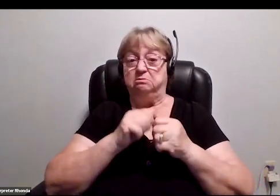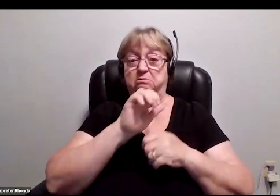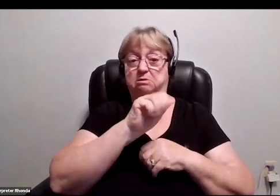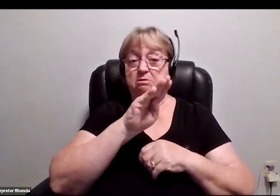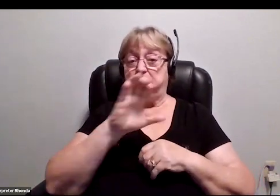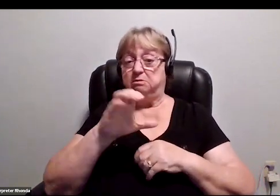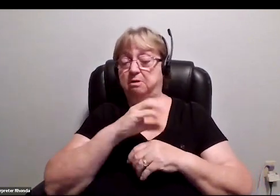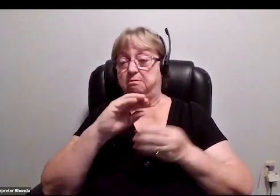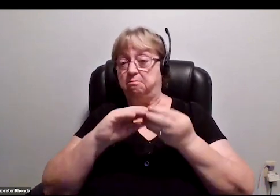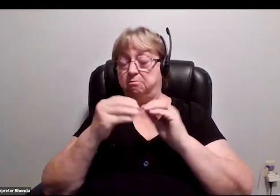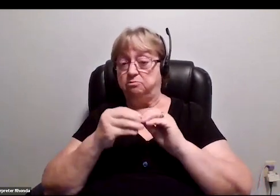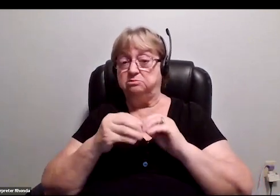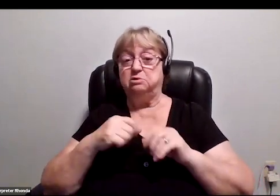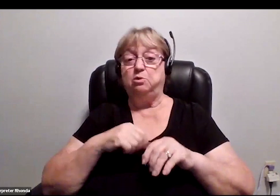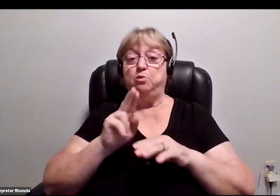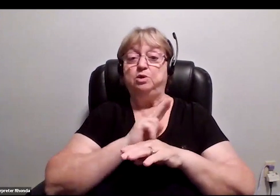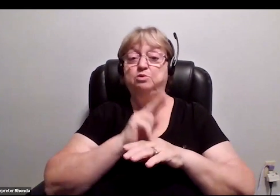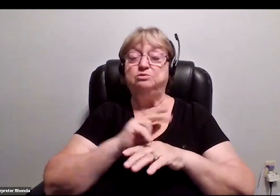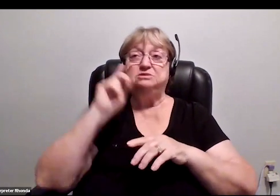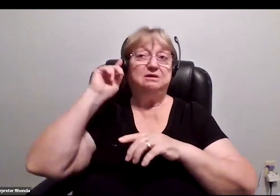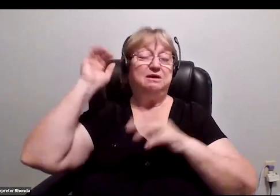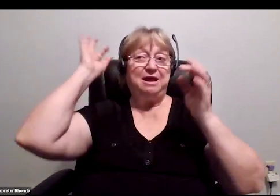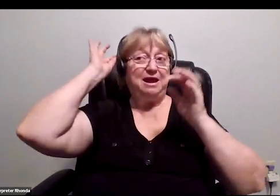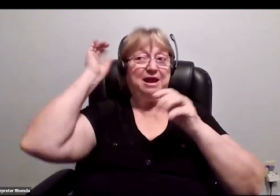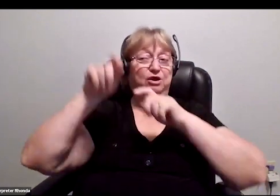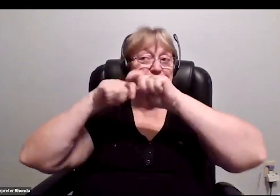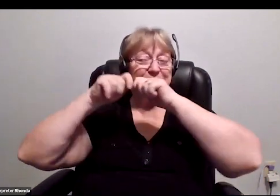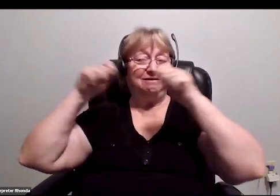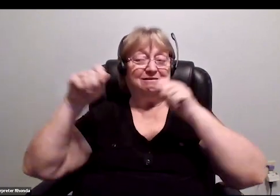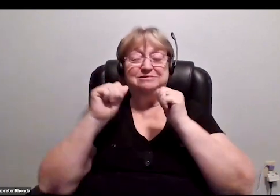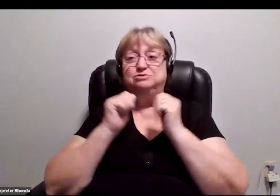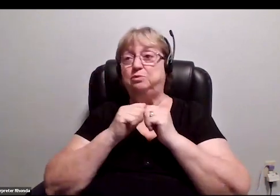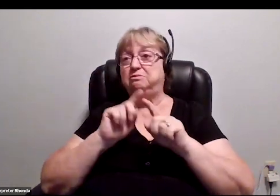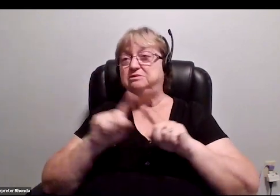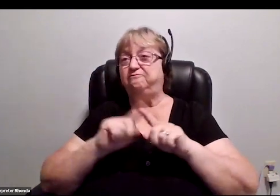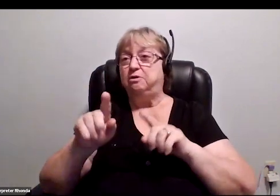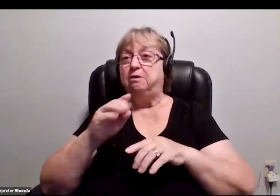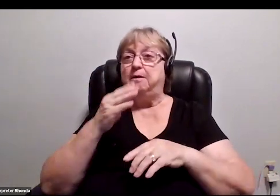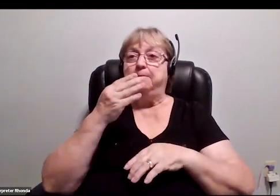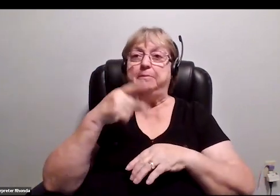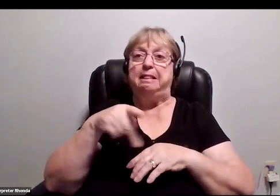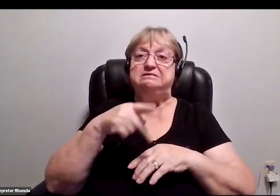We used hair ties on Falcon tubes with different plastic decals that you can quickly feel.